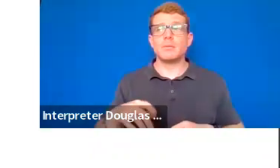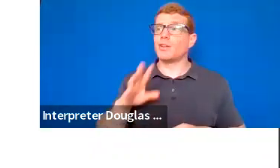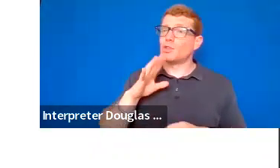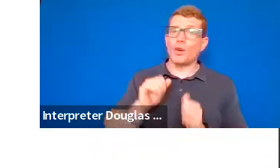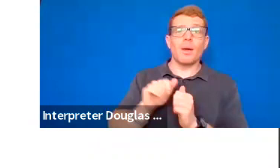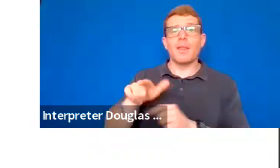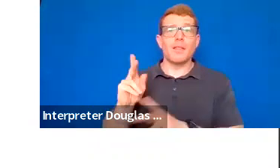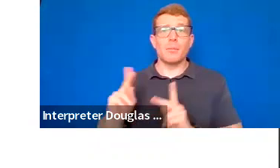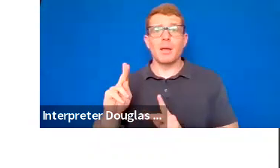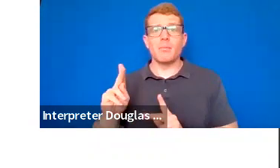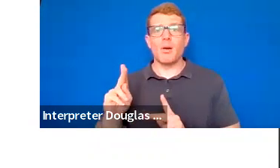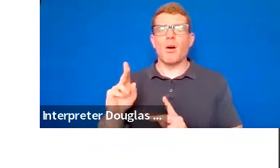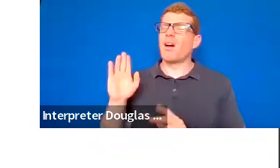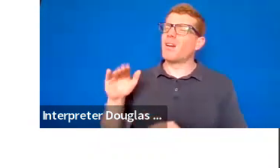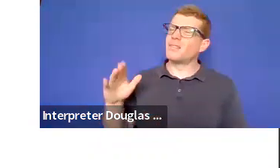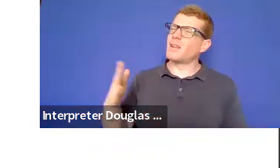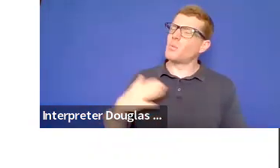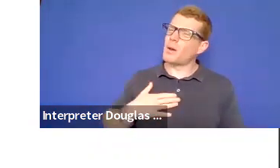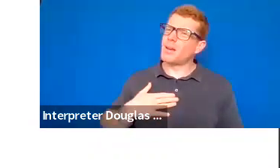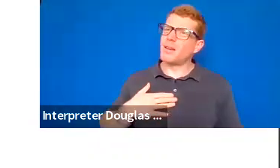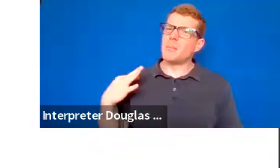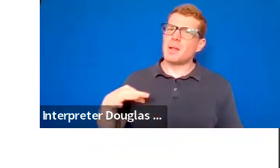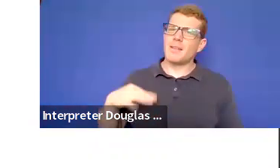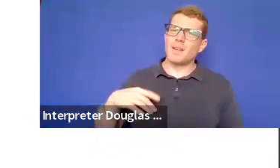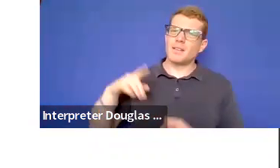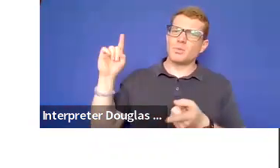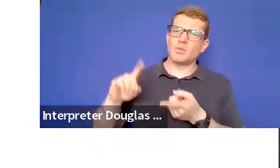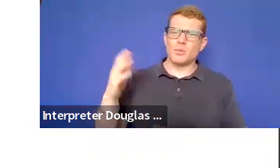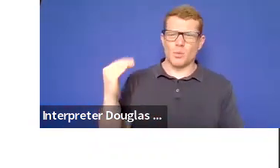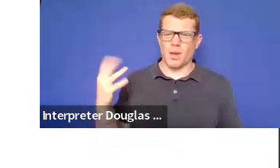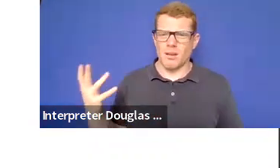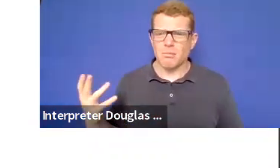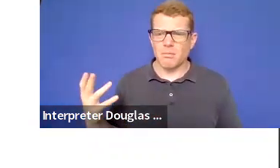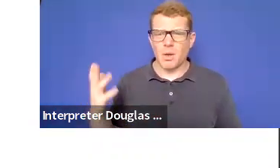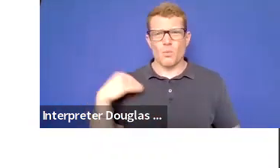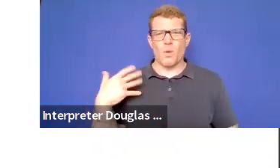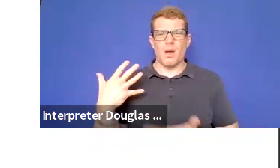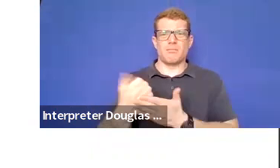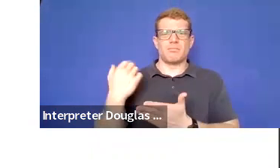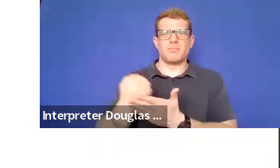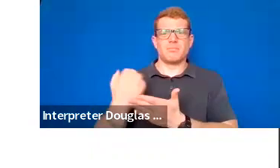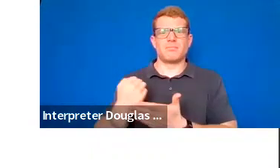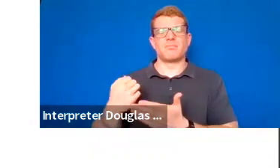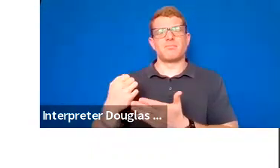What? What is that being taken out of my my benefits?